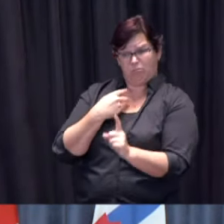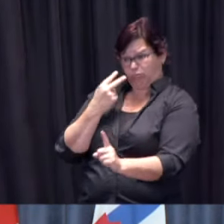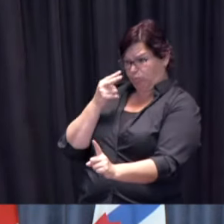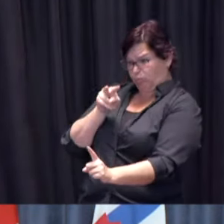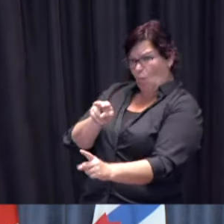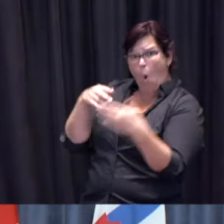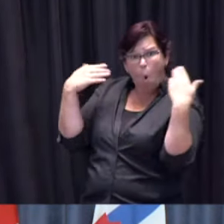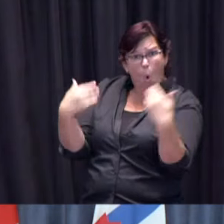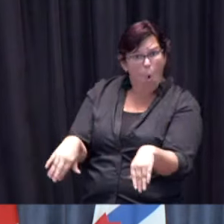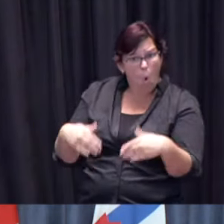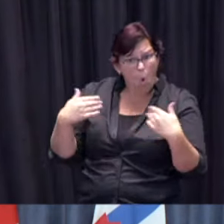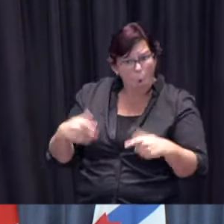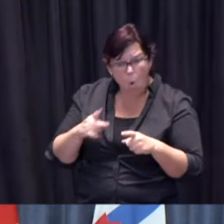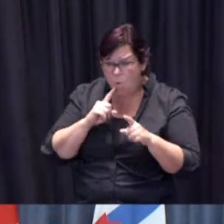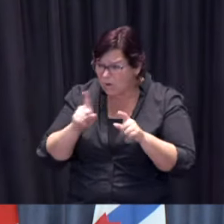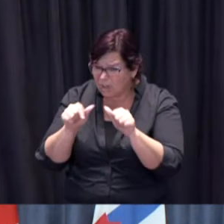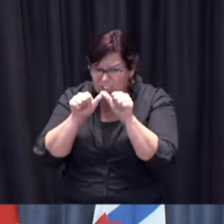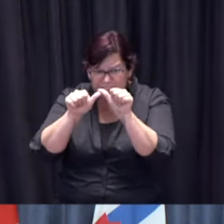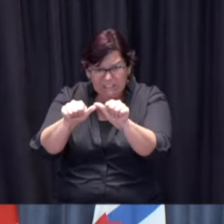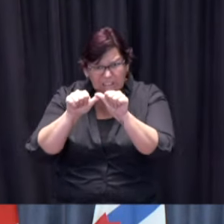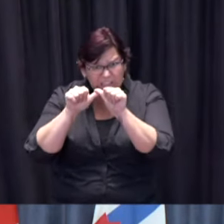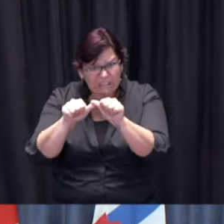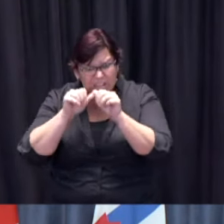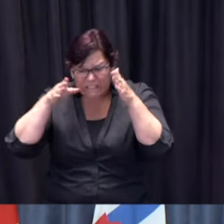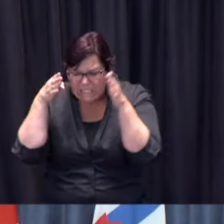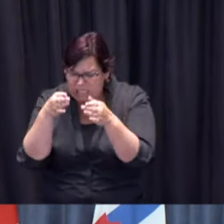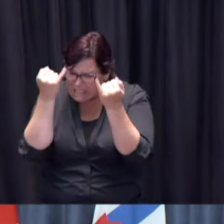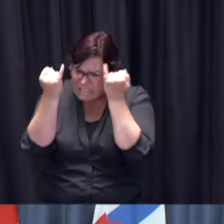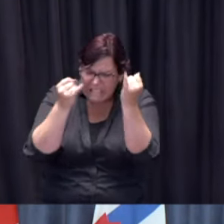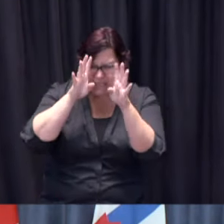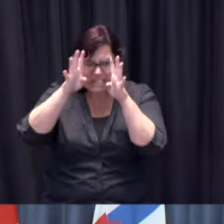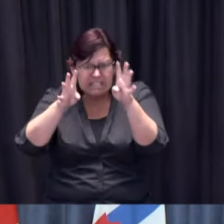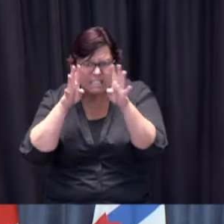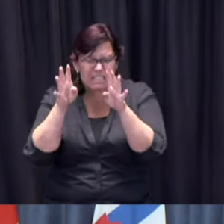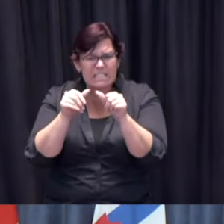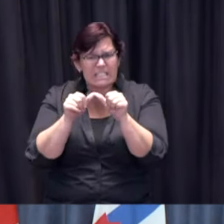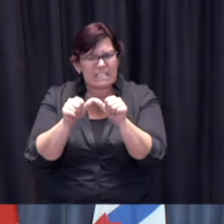we have a way to go yet before we conquer and we can see